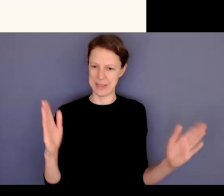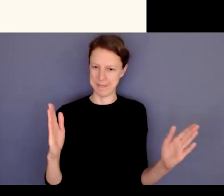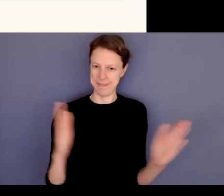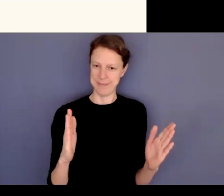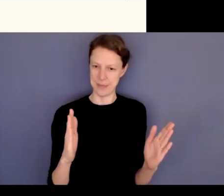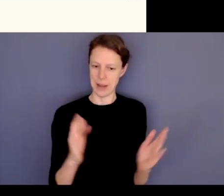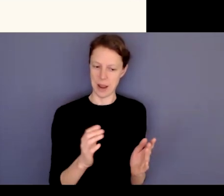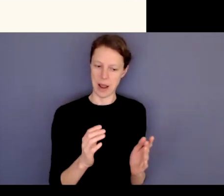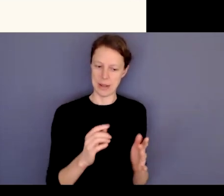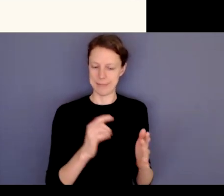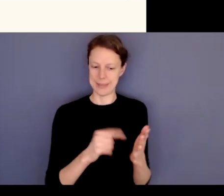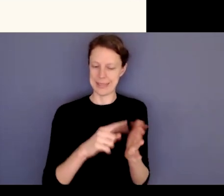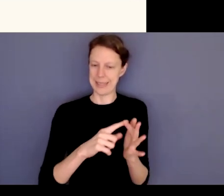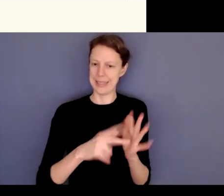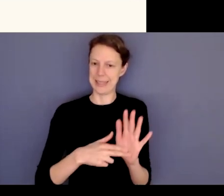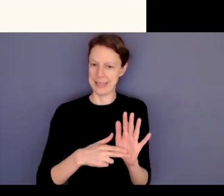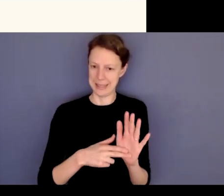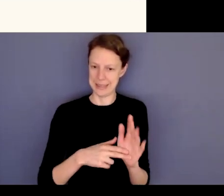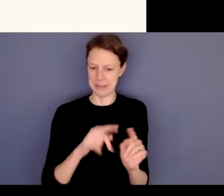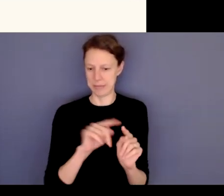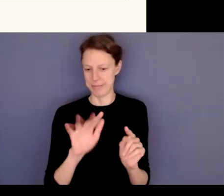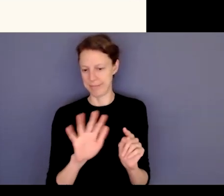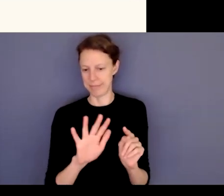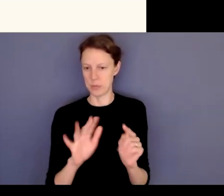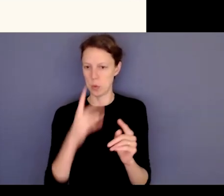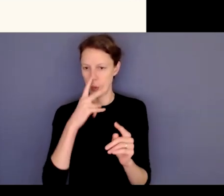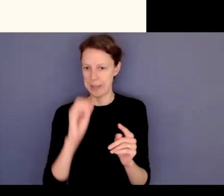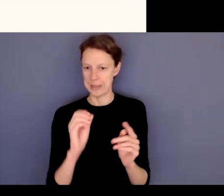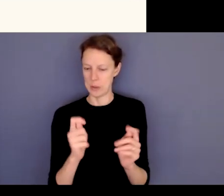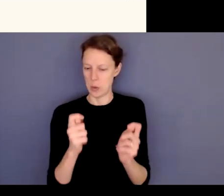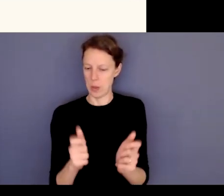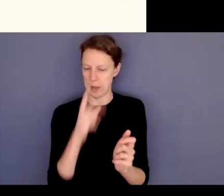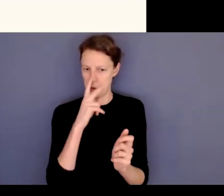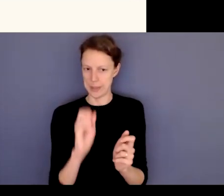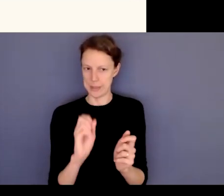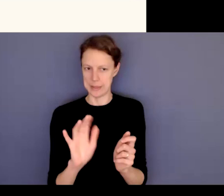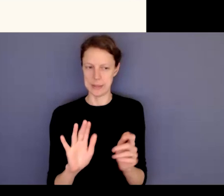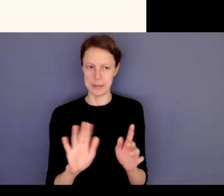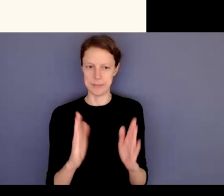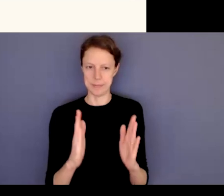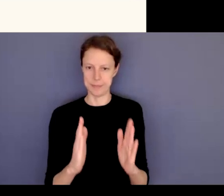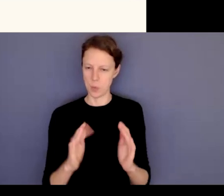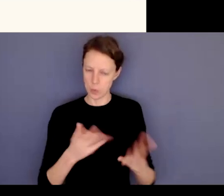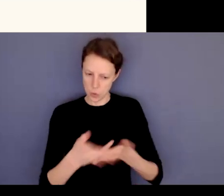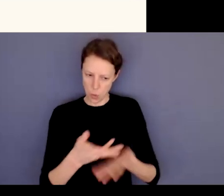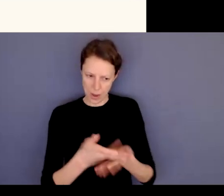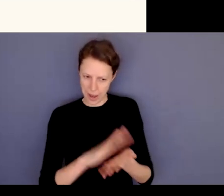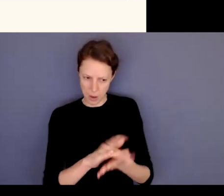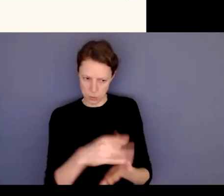groups about how they currently access information, how they want to access information, what sorts of legal topics they're